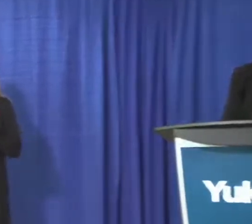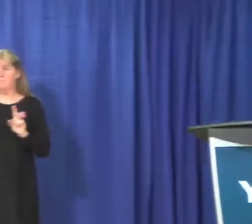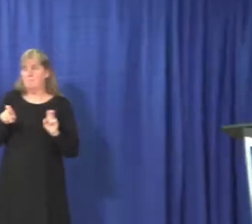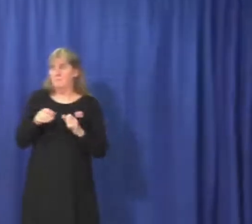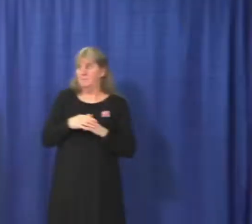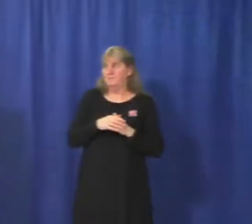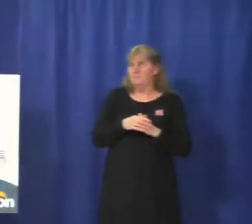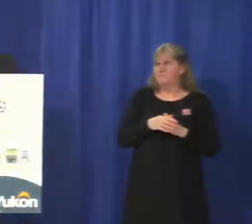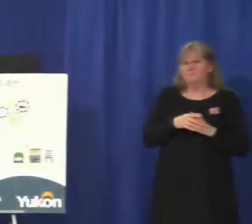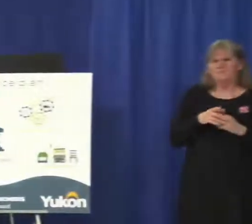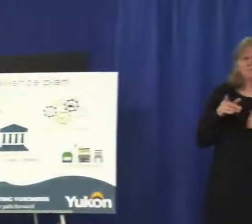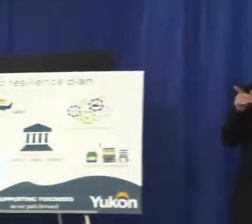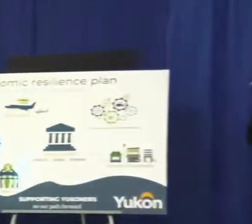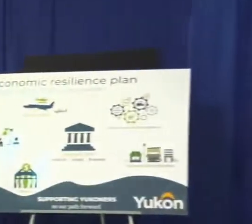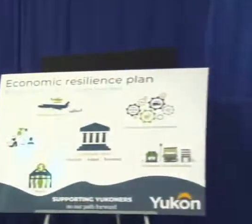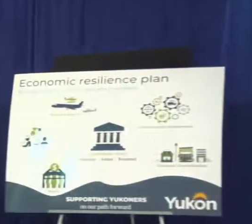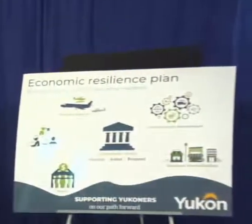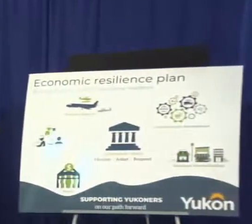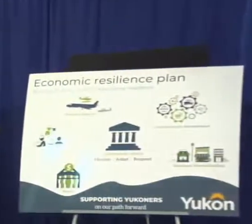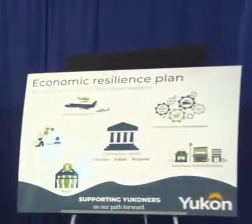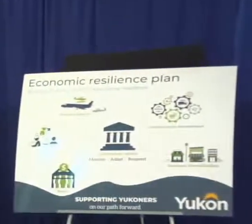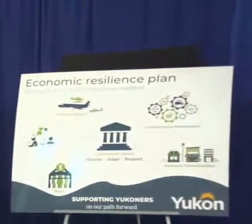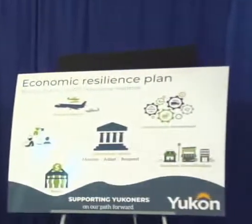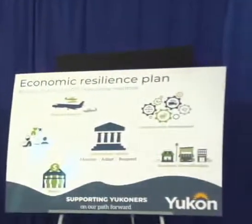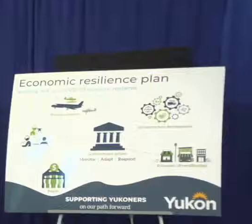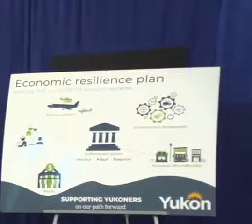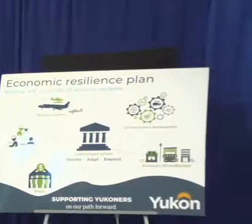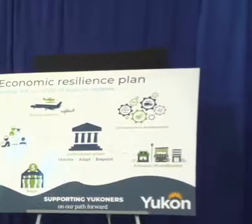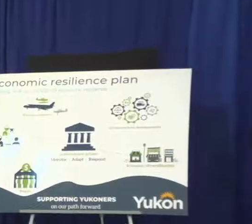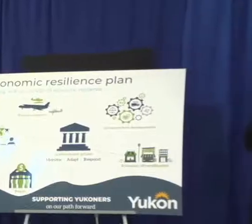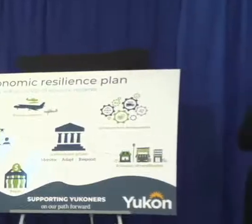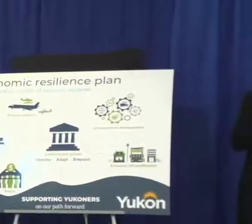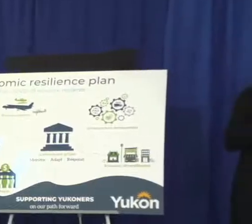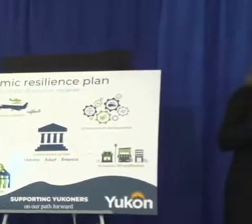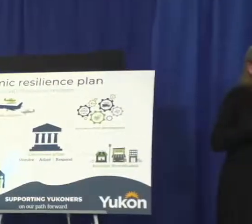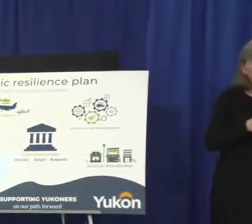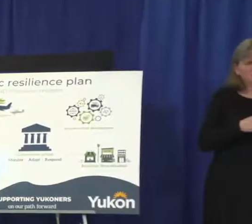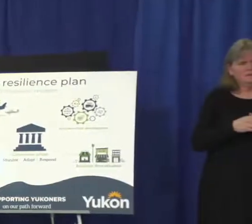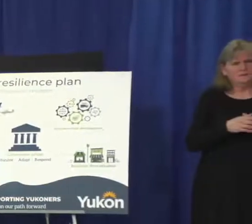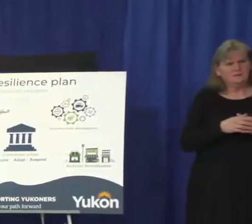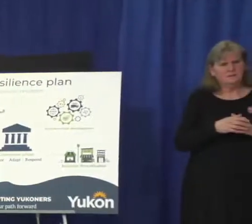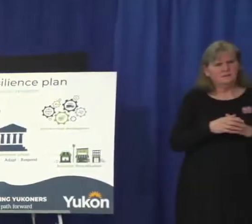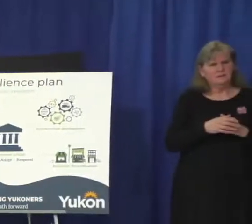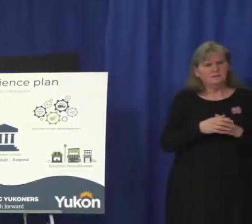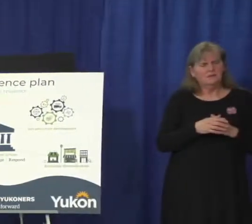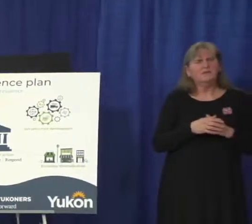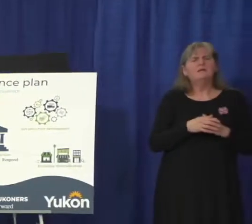I'm going to ask for clarification. I know we did identify a number of sector specific plans that we